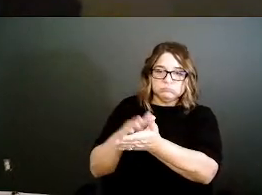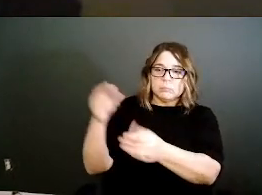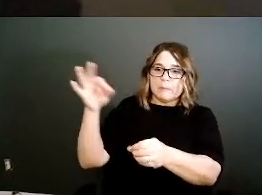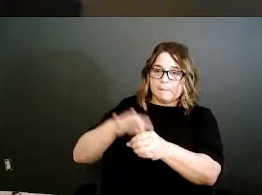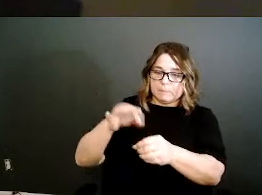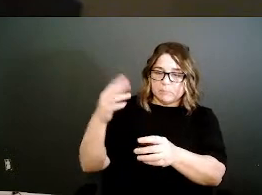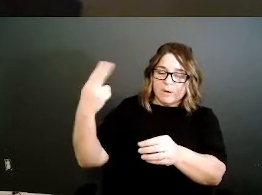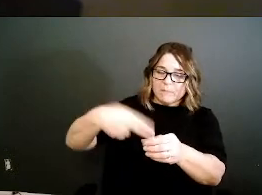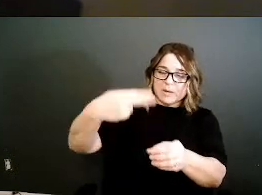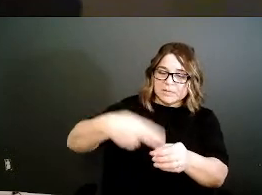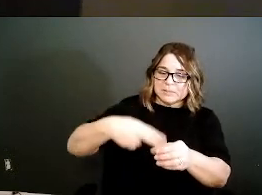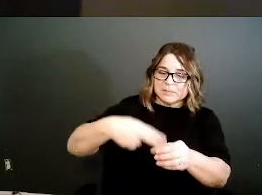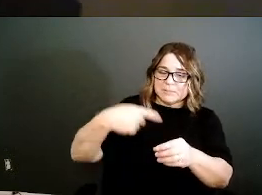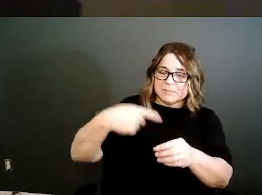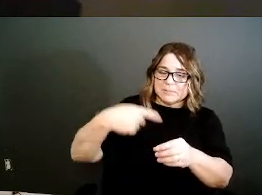≫ COUNCIL MEMBER CANO: THANK YOU, MADAM CHAIR.